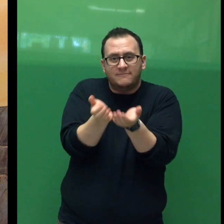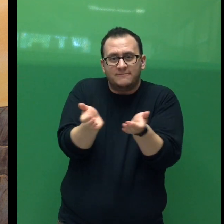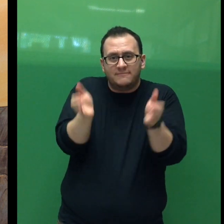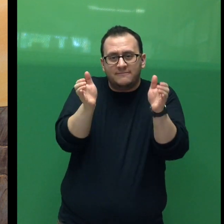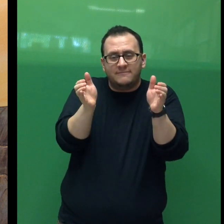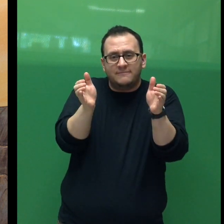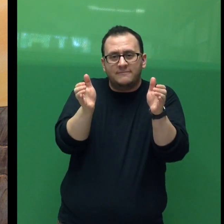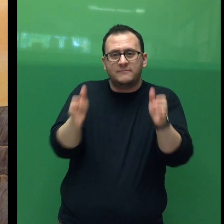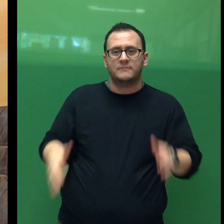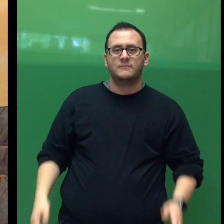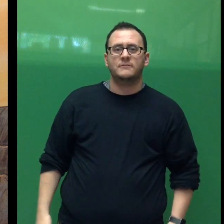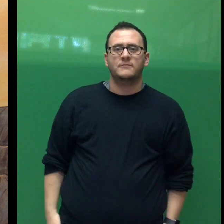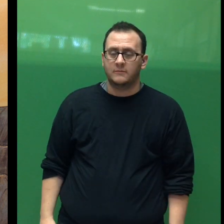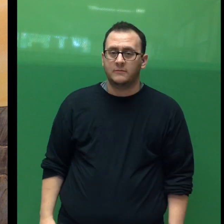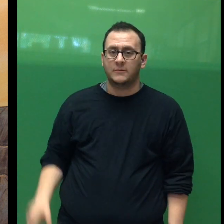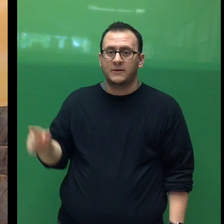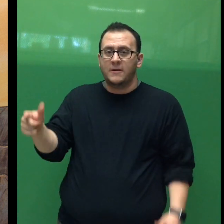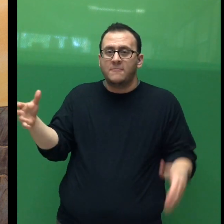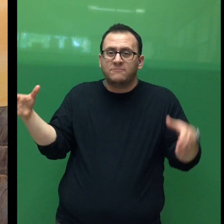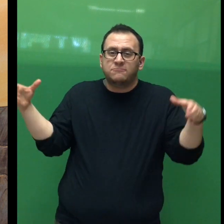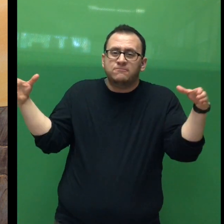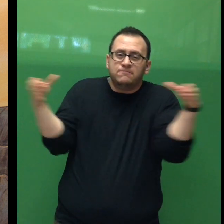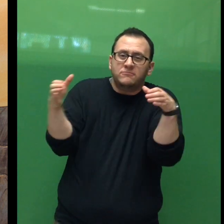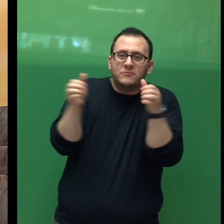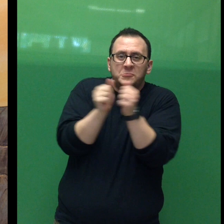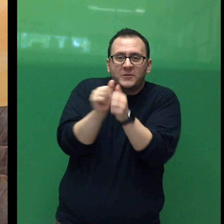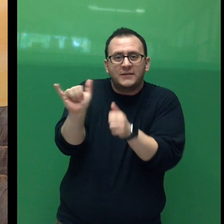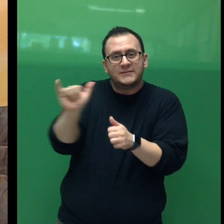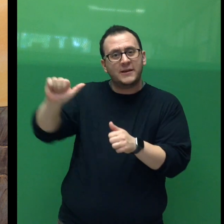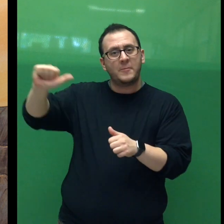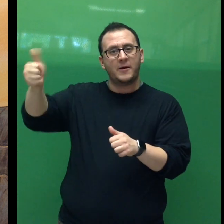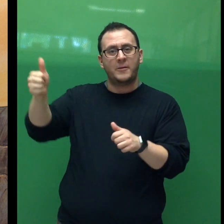their nest. There they snuggled together and like all the other penguins in the